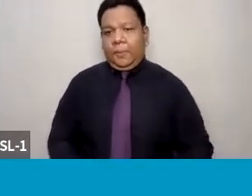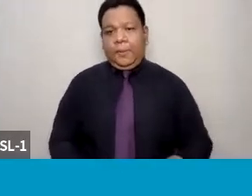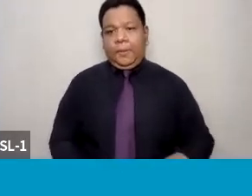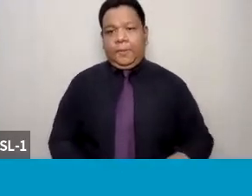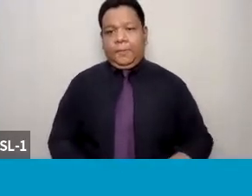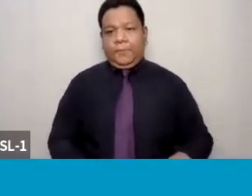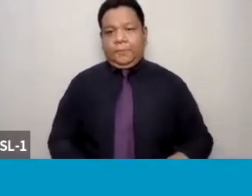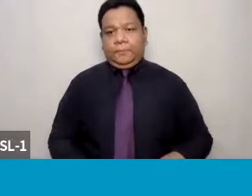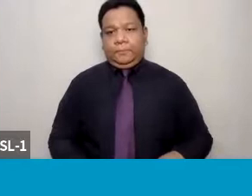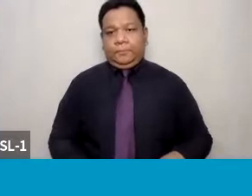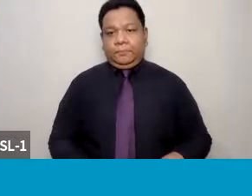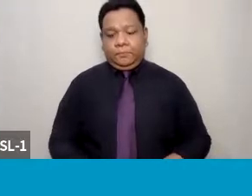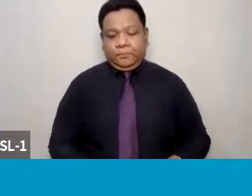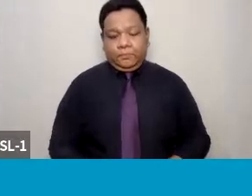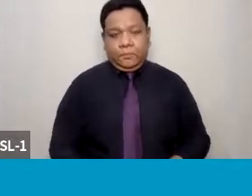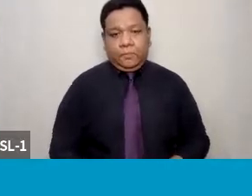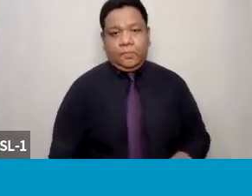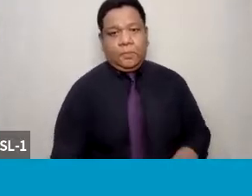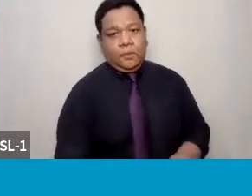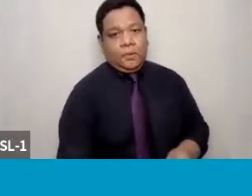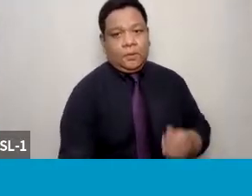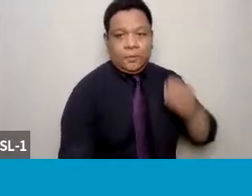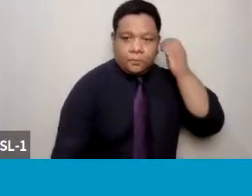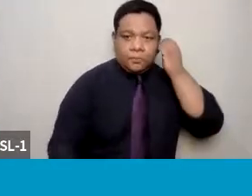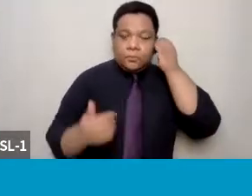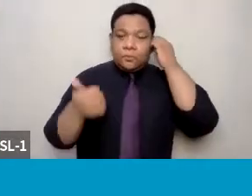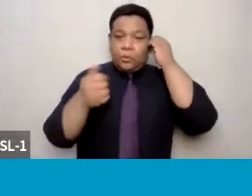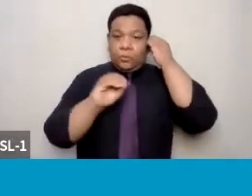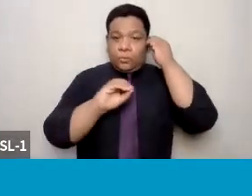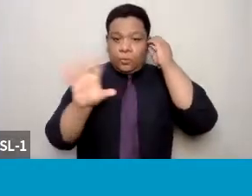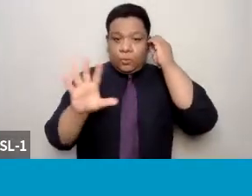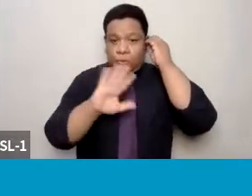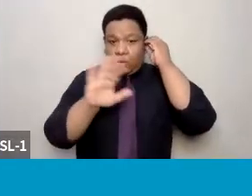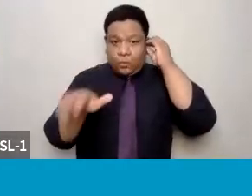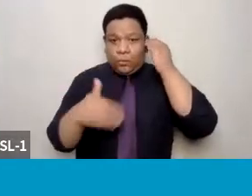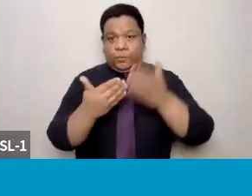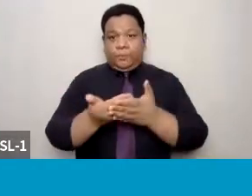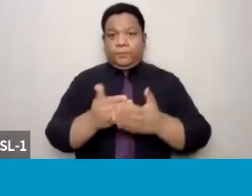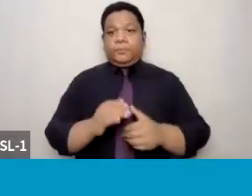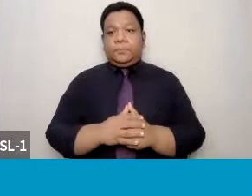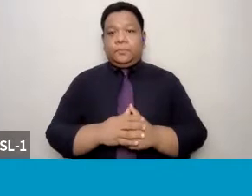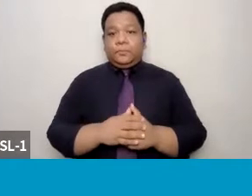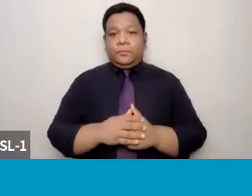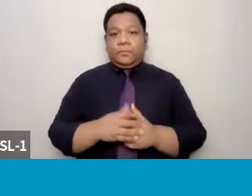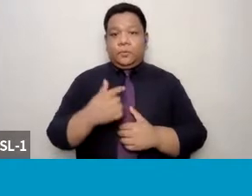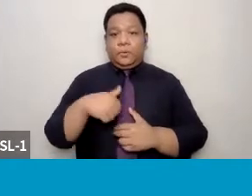Again, mabuhay and good morning to everyone. We will now start.